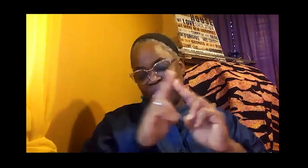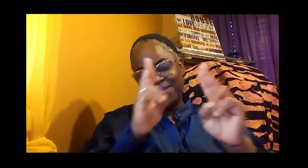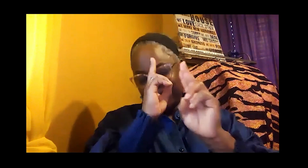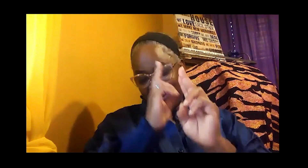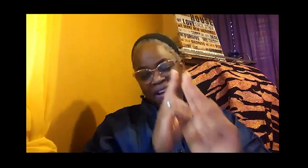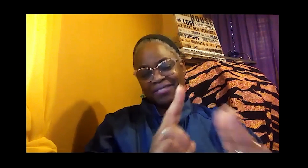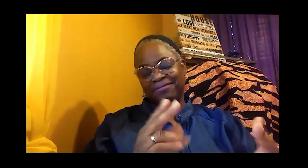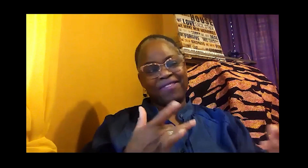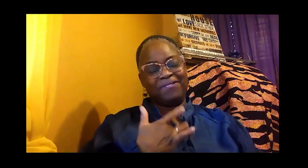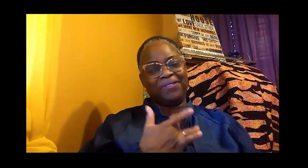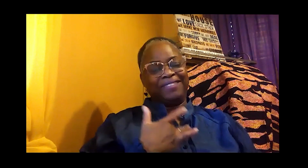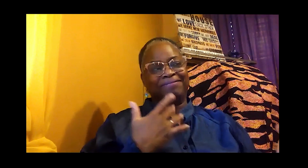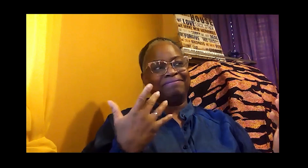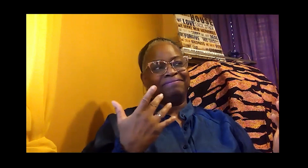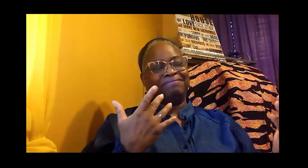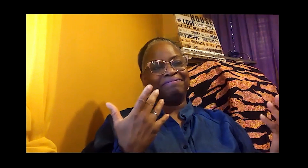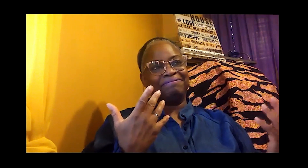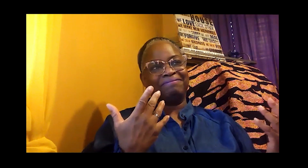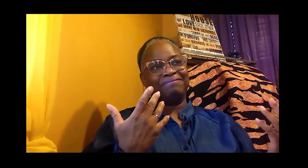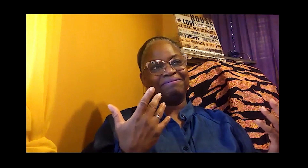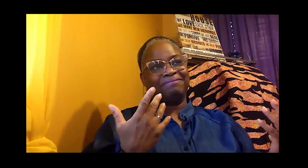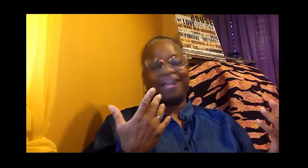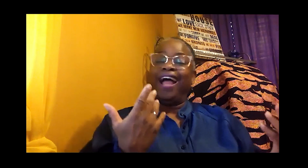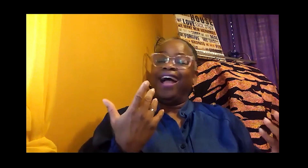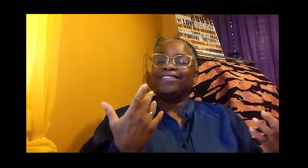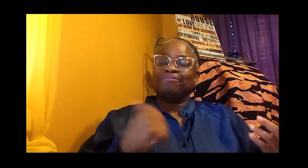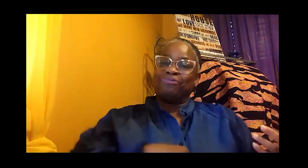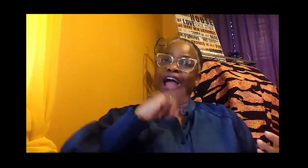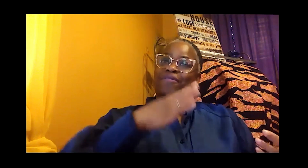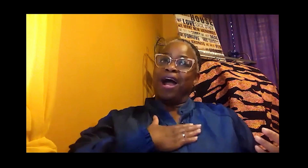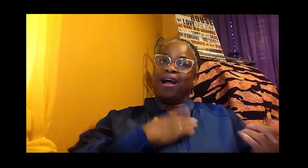get recognized for that? It was indeed an honor, and I was proud of what I had accomplished.